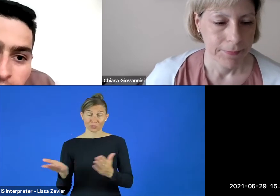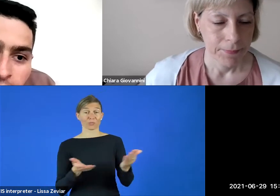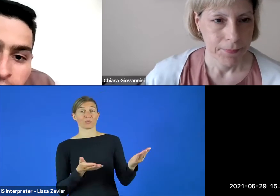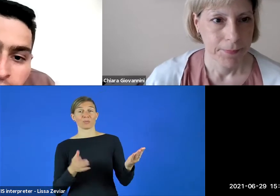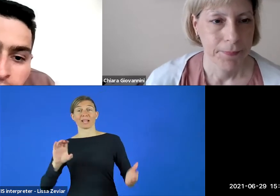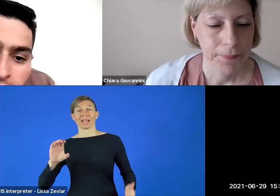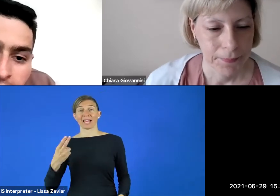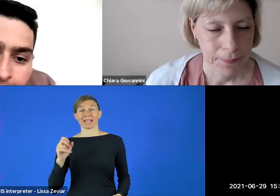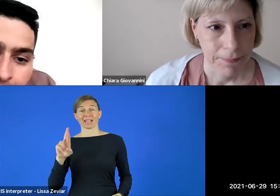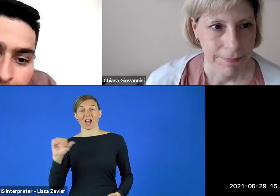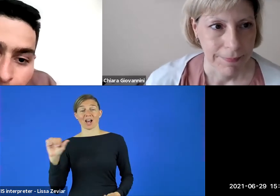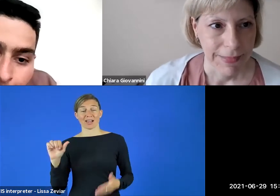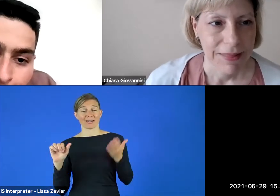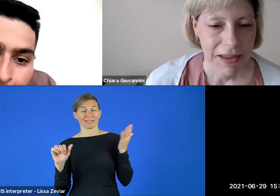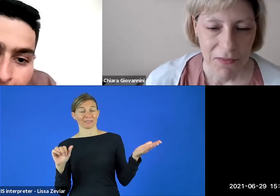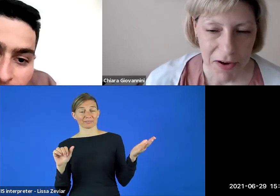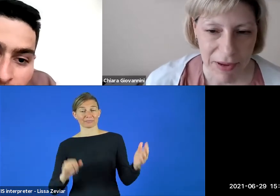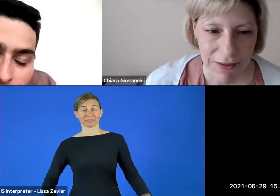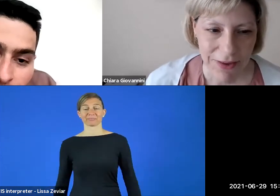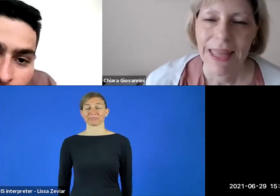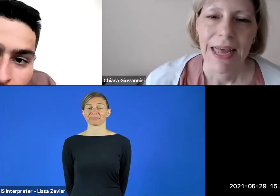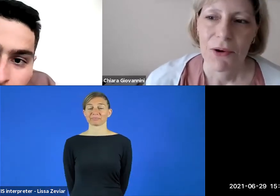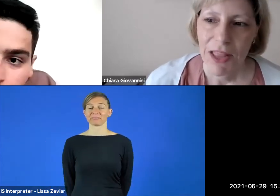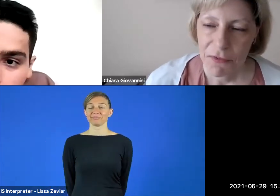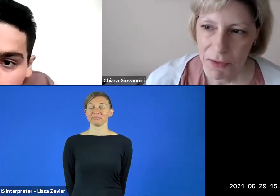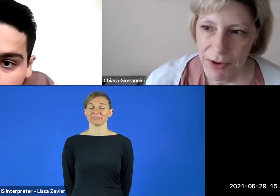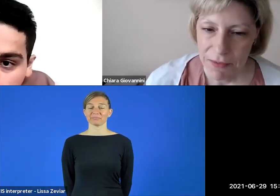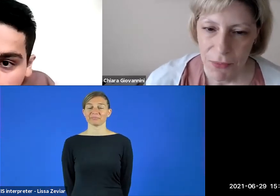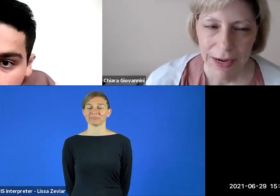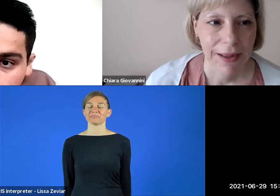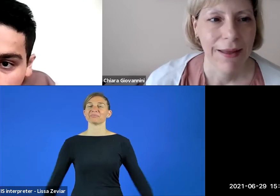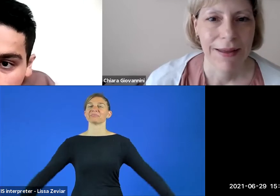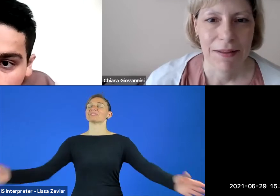The floor is yours, Chiara. Thank you very much. Good afternoon everyone.